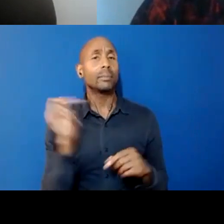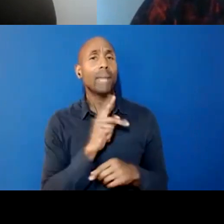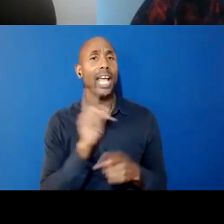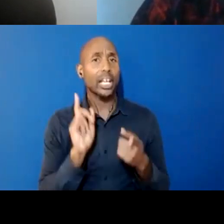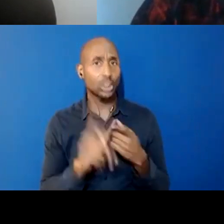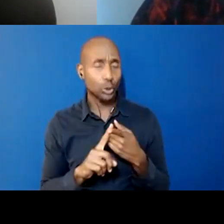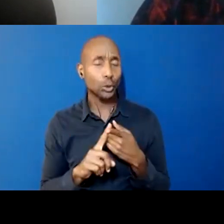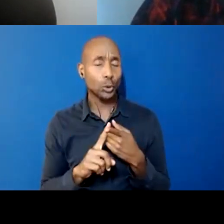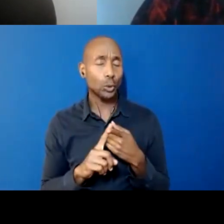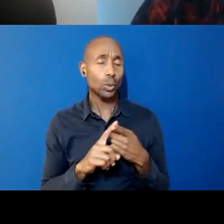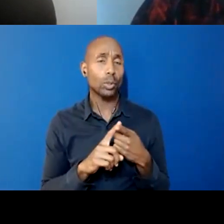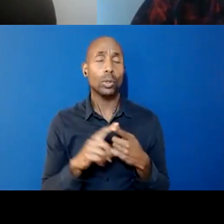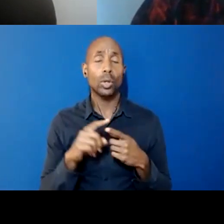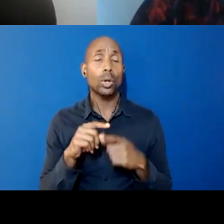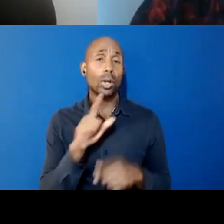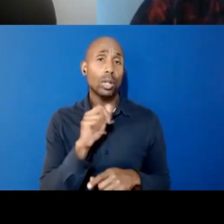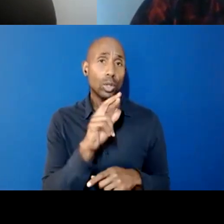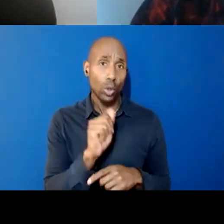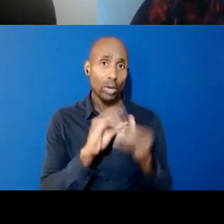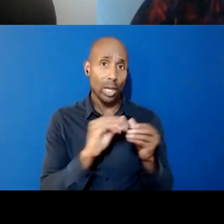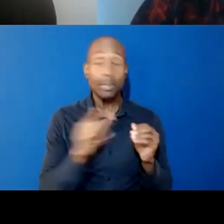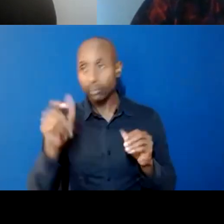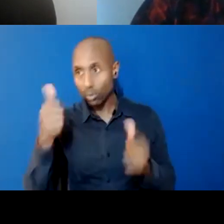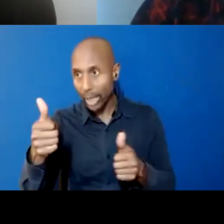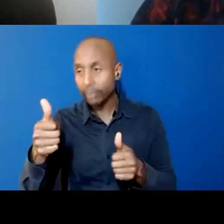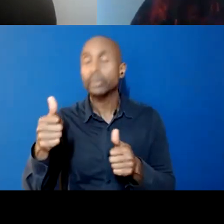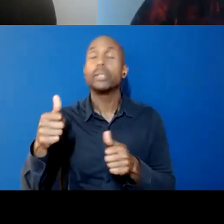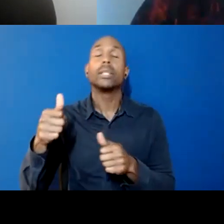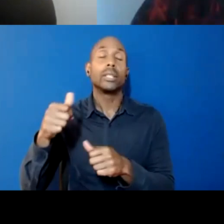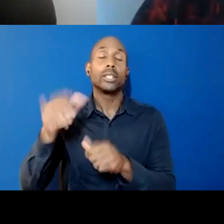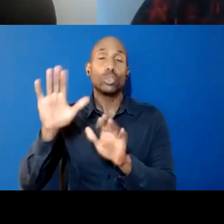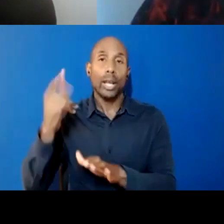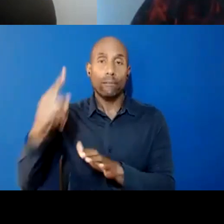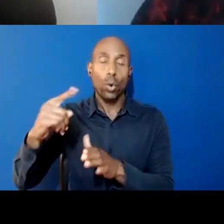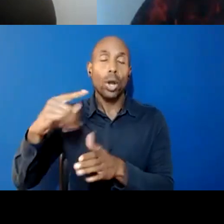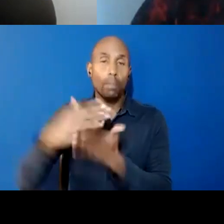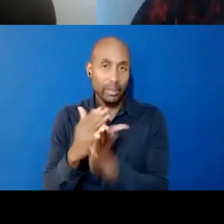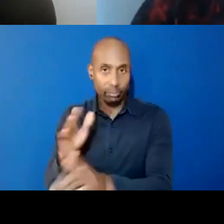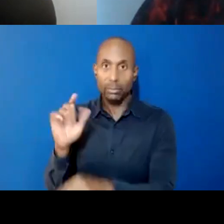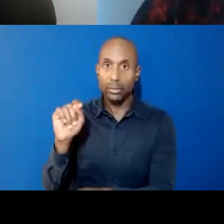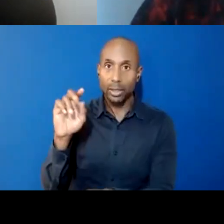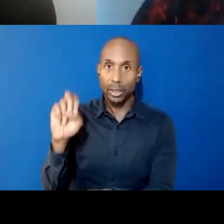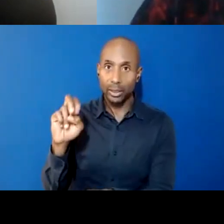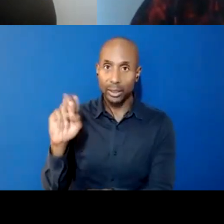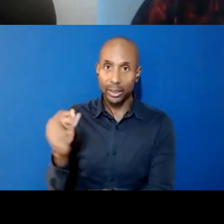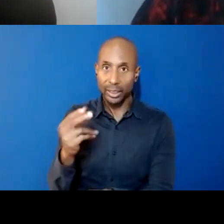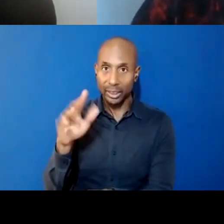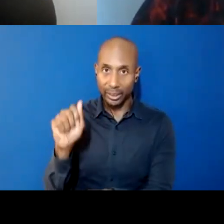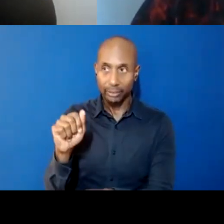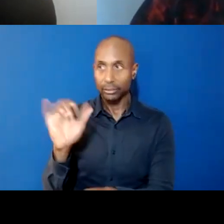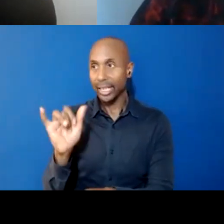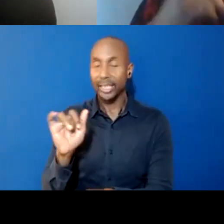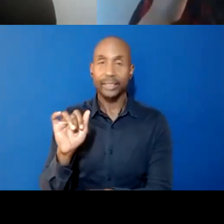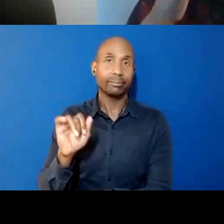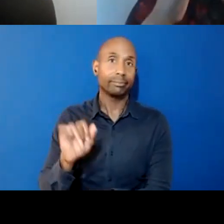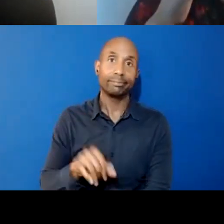and we have resources on that and we recommend between 2 and 5% or so of the operating budget.